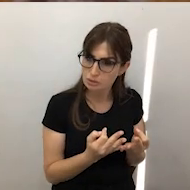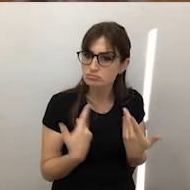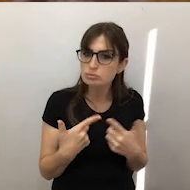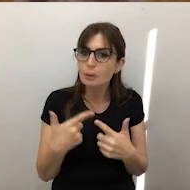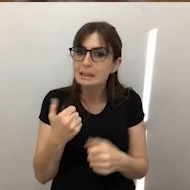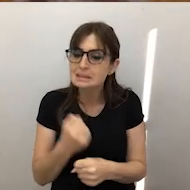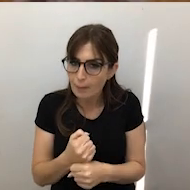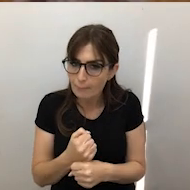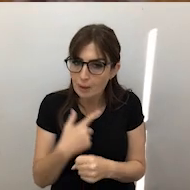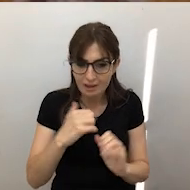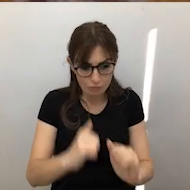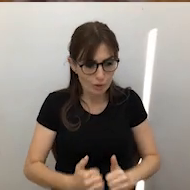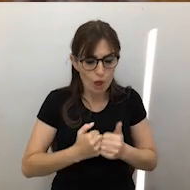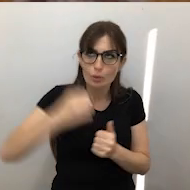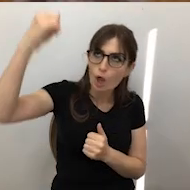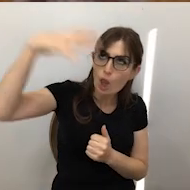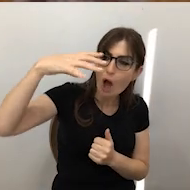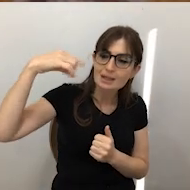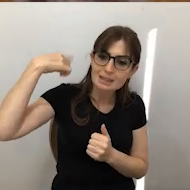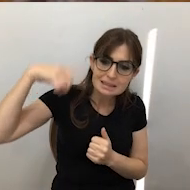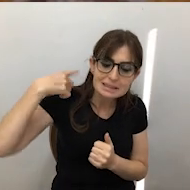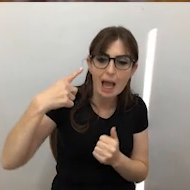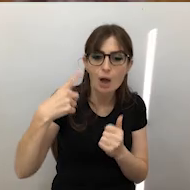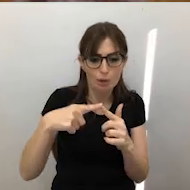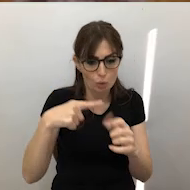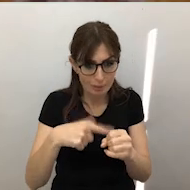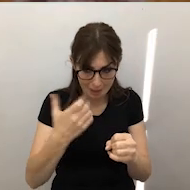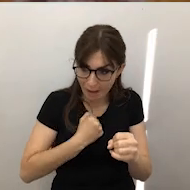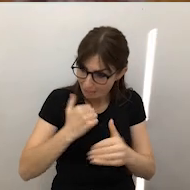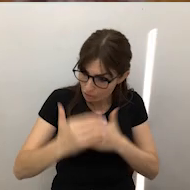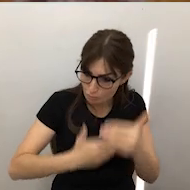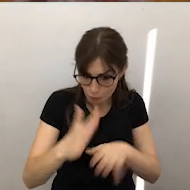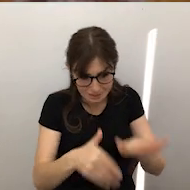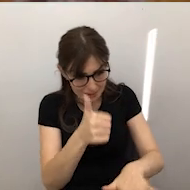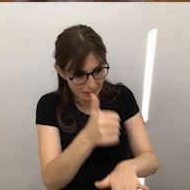As an example, if we own lighting and sound equipment, do we have the processes in place